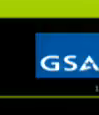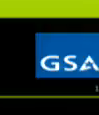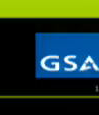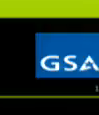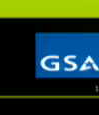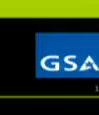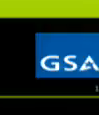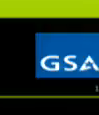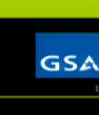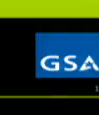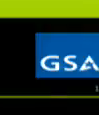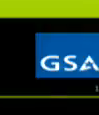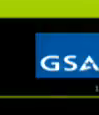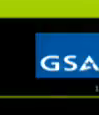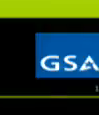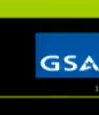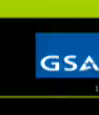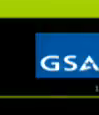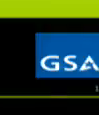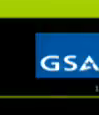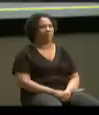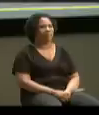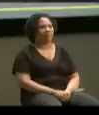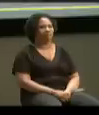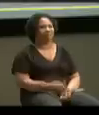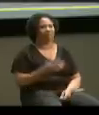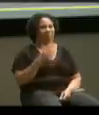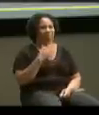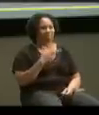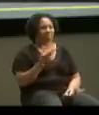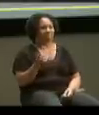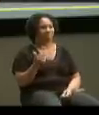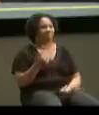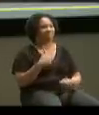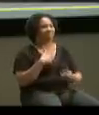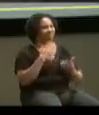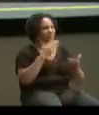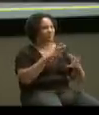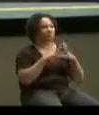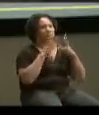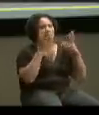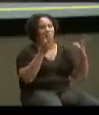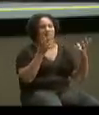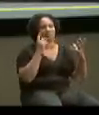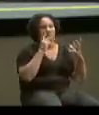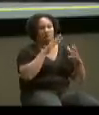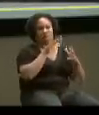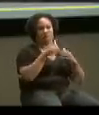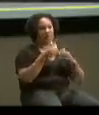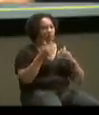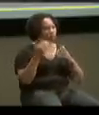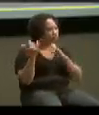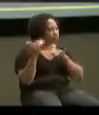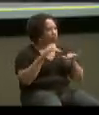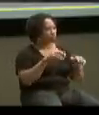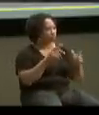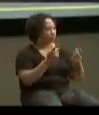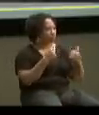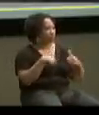YOU CAN ALWAYS TELL. GOOD AFTERNOON. THANK YOU SO MUCH FOR HAVING ALL OF US HERE.